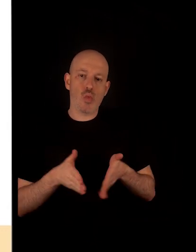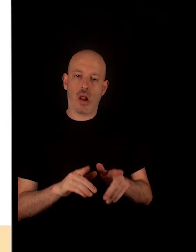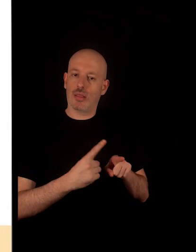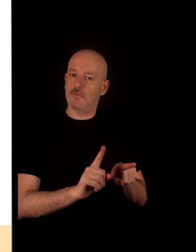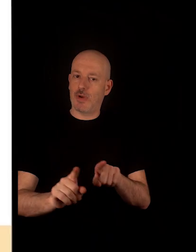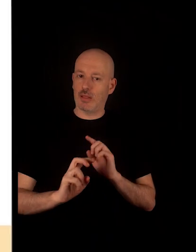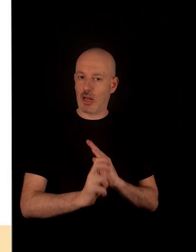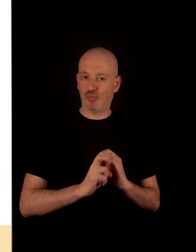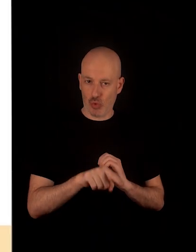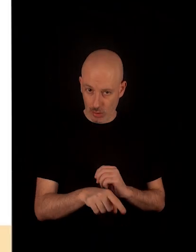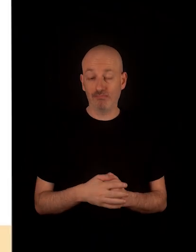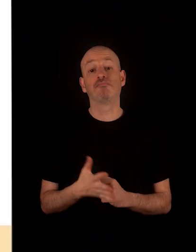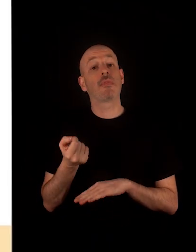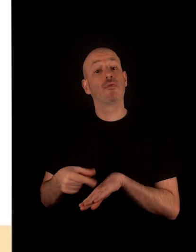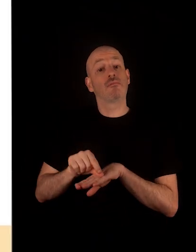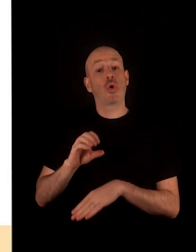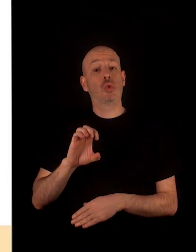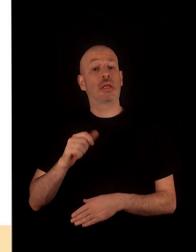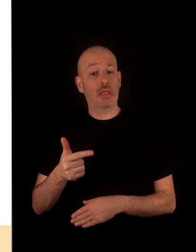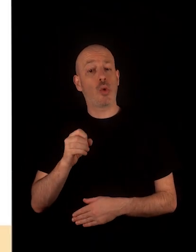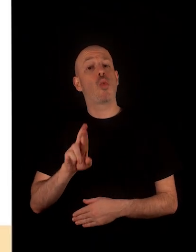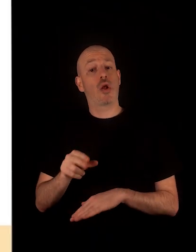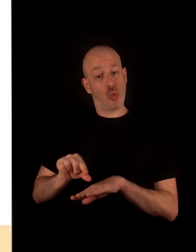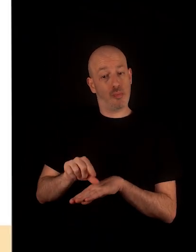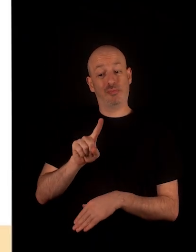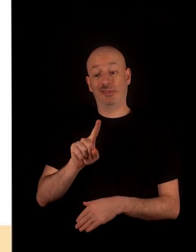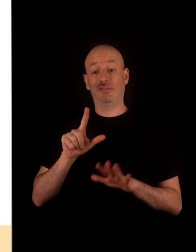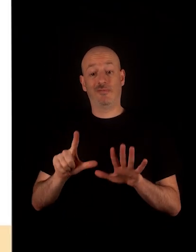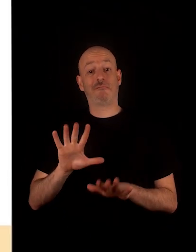We are only responsible for your application, your contract